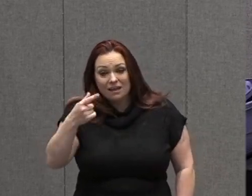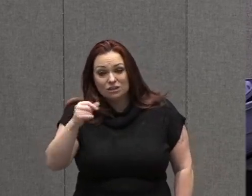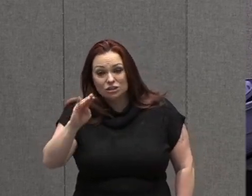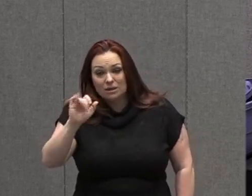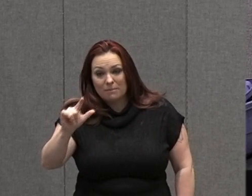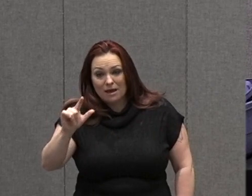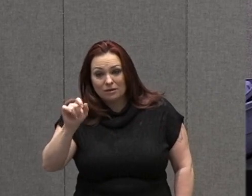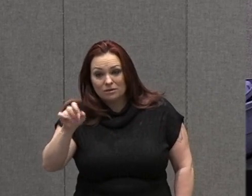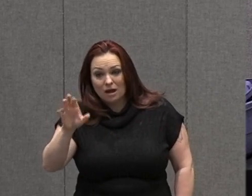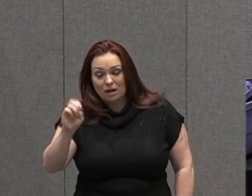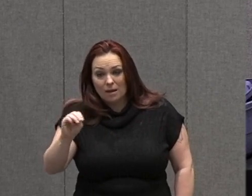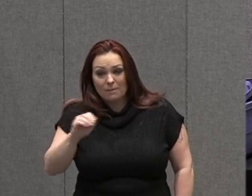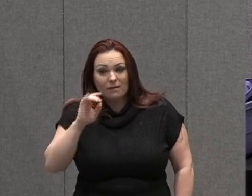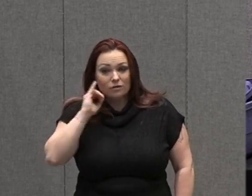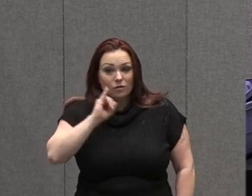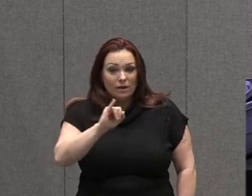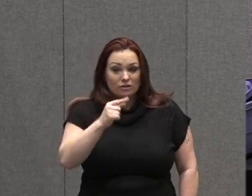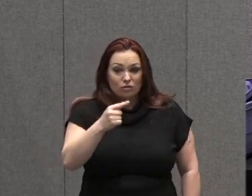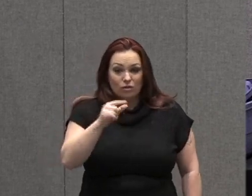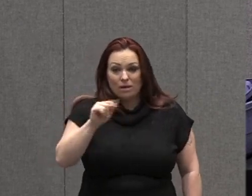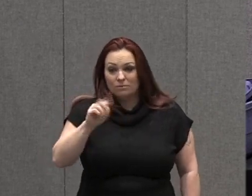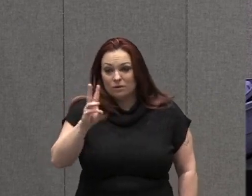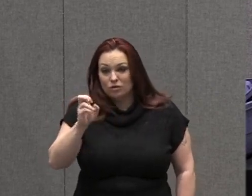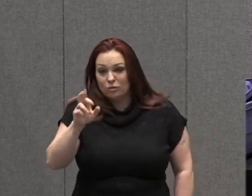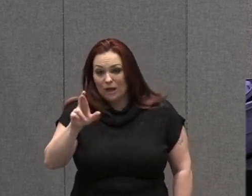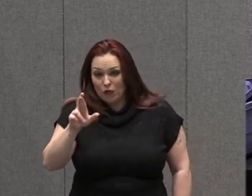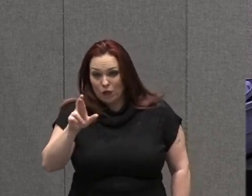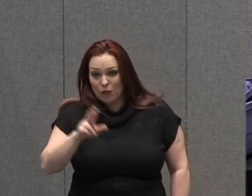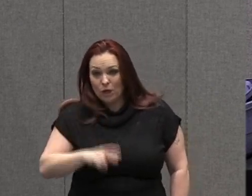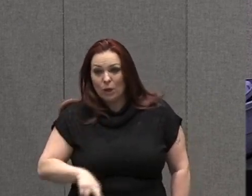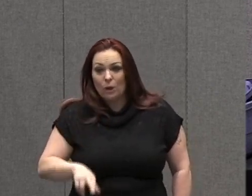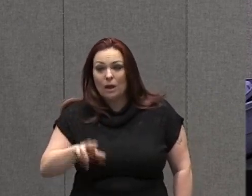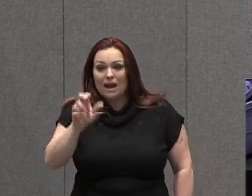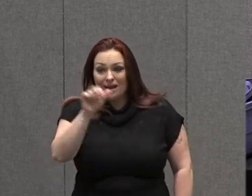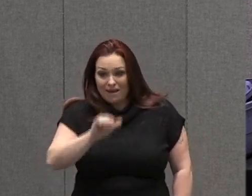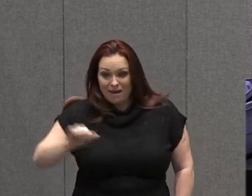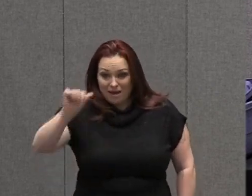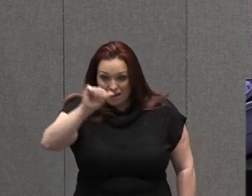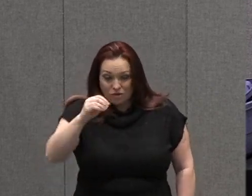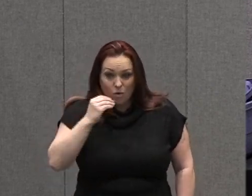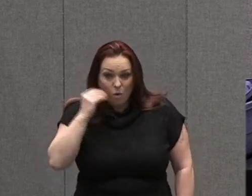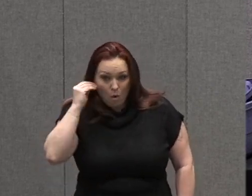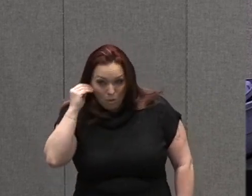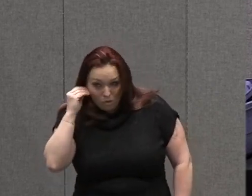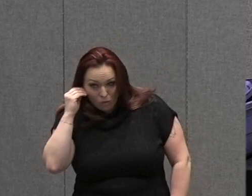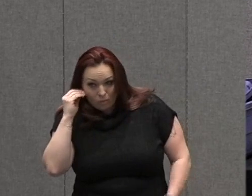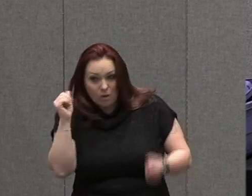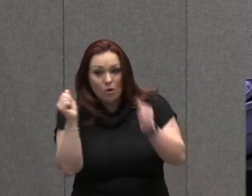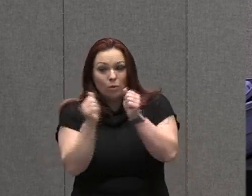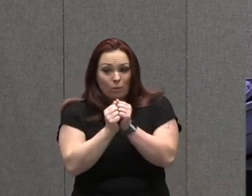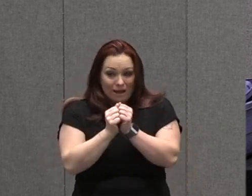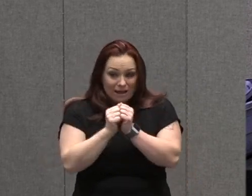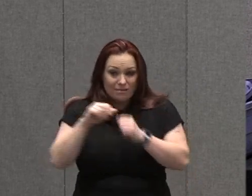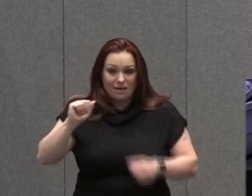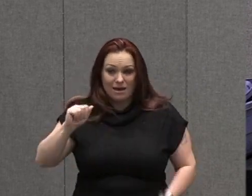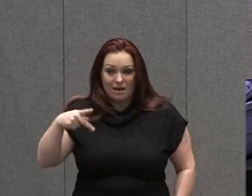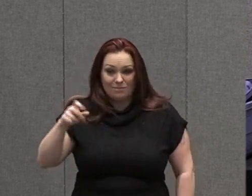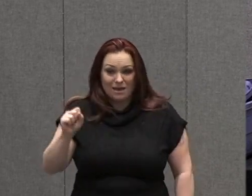on Instagram or Twitter, anything like that. So that would be great. Anything that you do that we've taught you today--